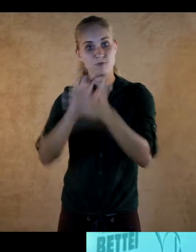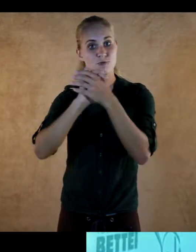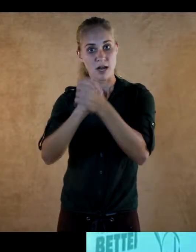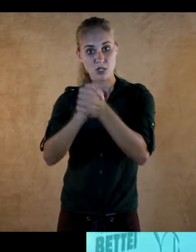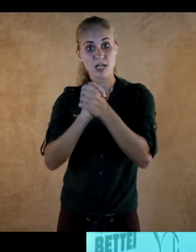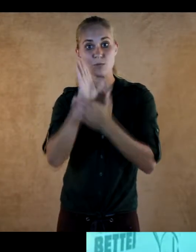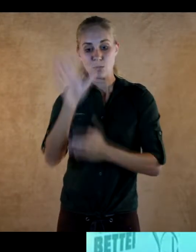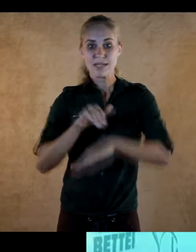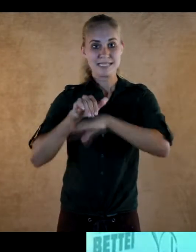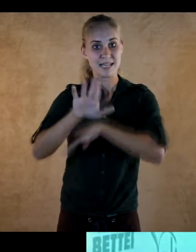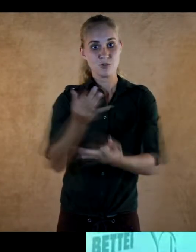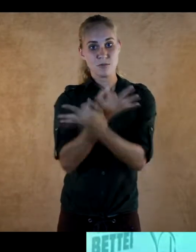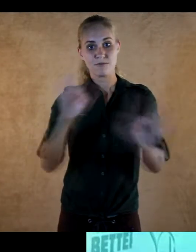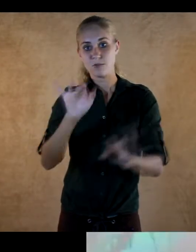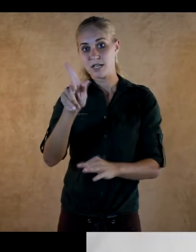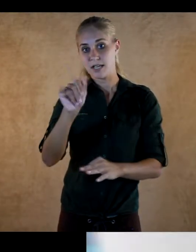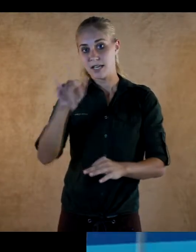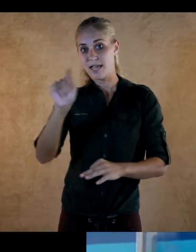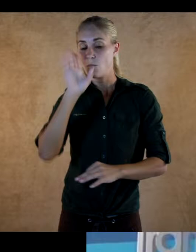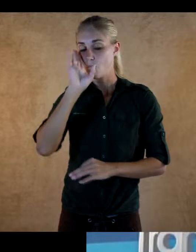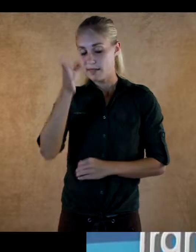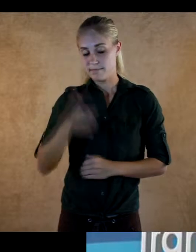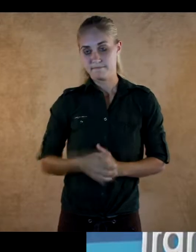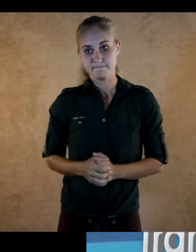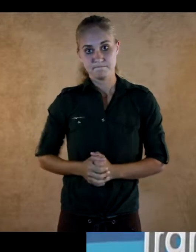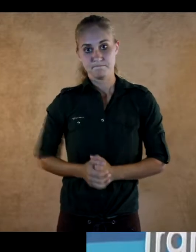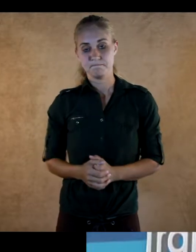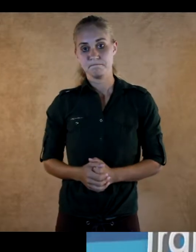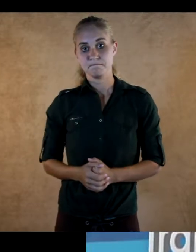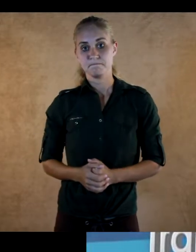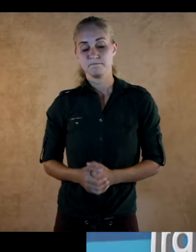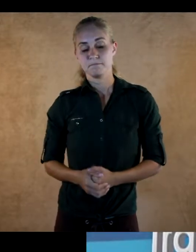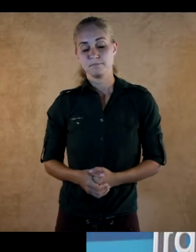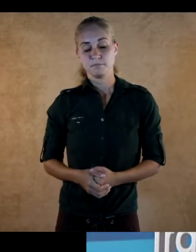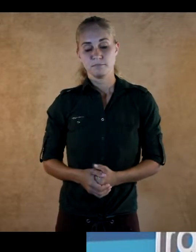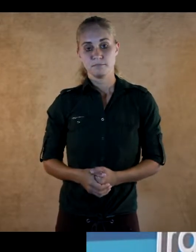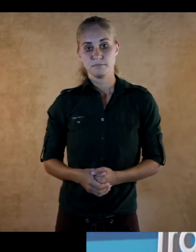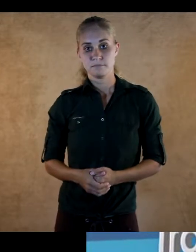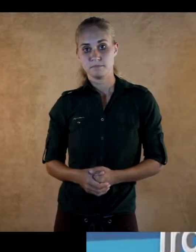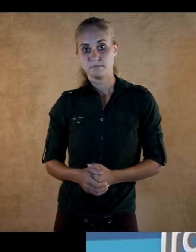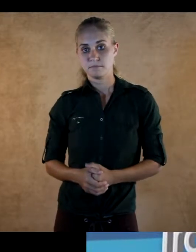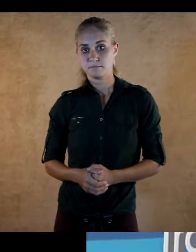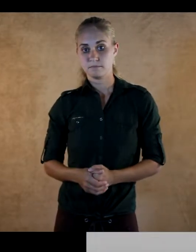A free kit is coming your way.